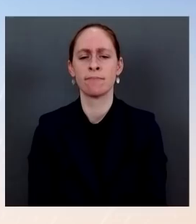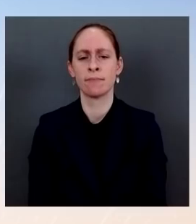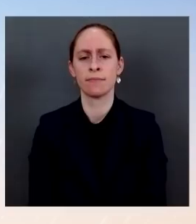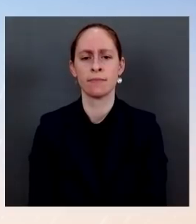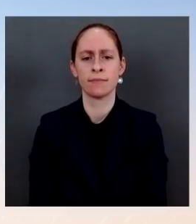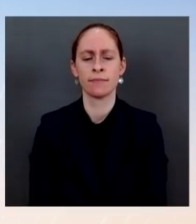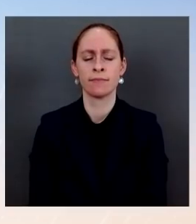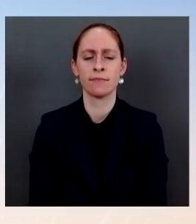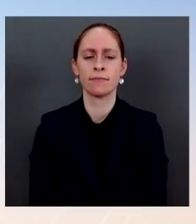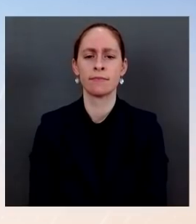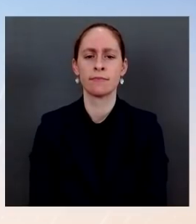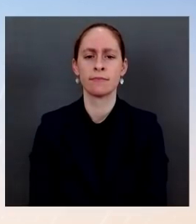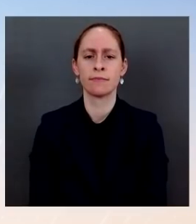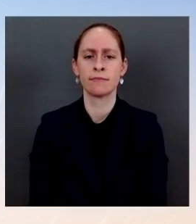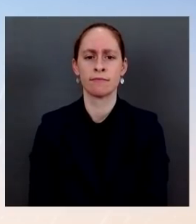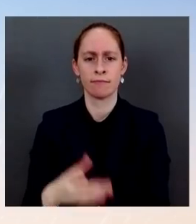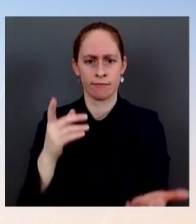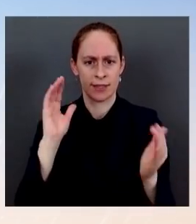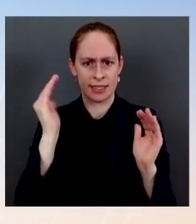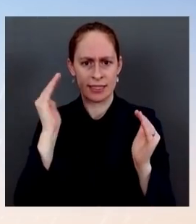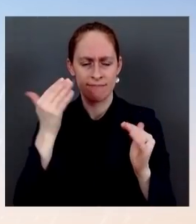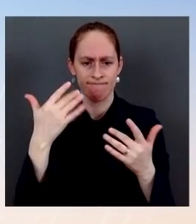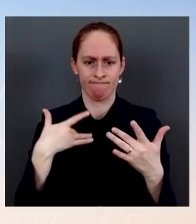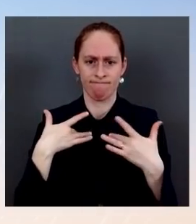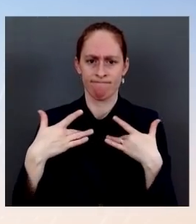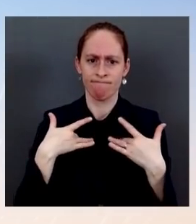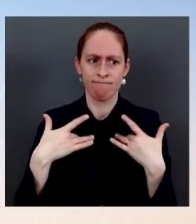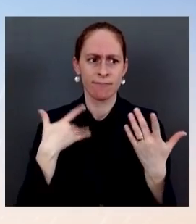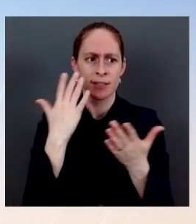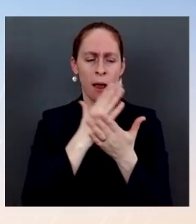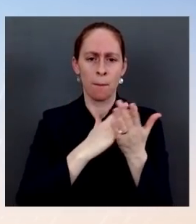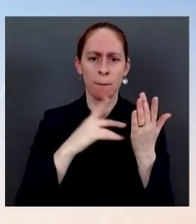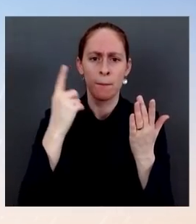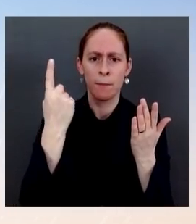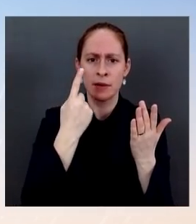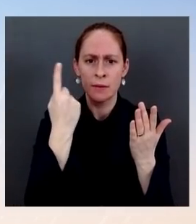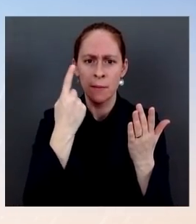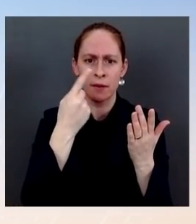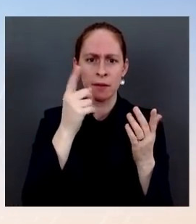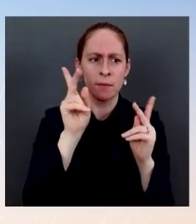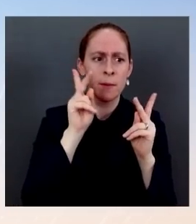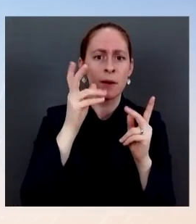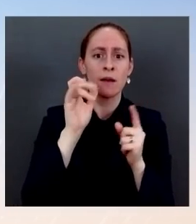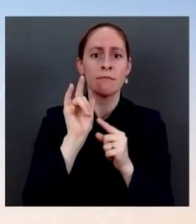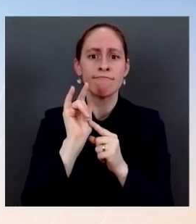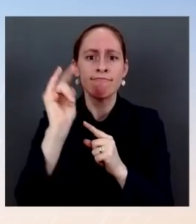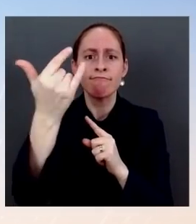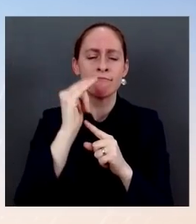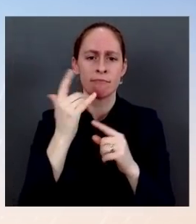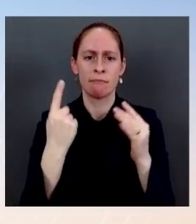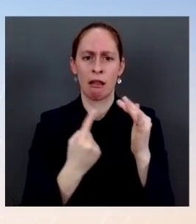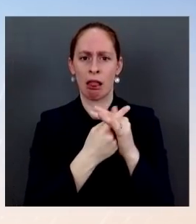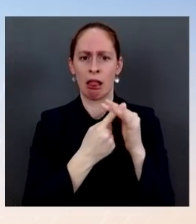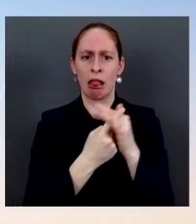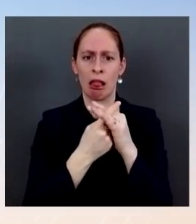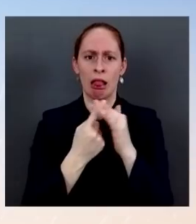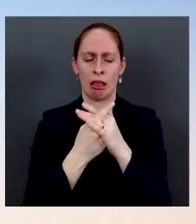Ms. Psaki: I have seen reports of that. I have not actually talked with our team about that. I can do that, Major, and get you a better assessment from our economic team. The Press: Great. Thanks, Jen.